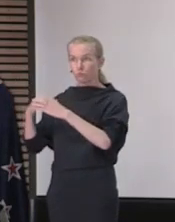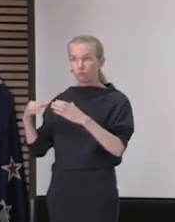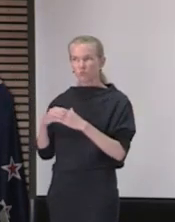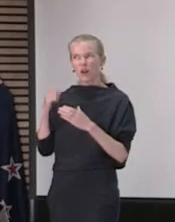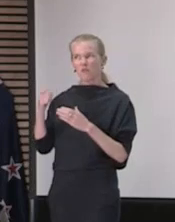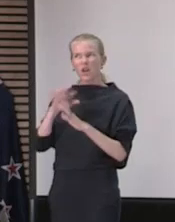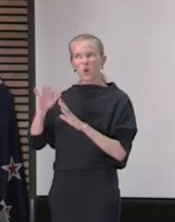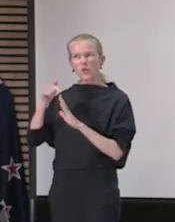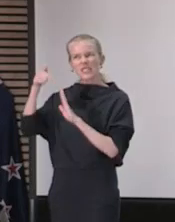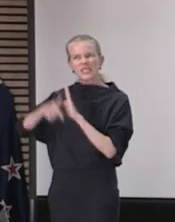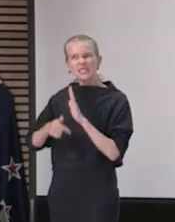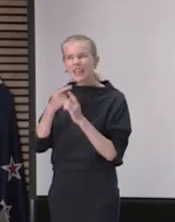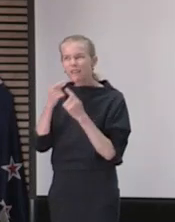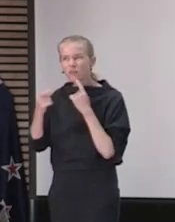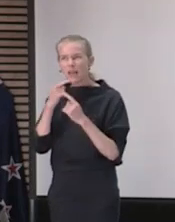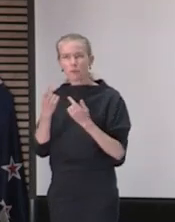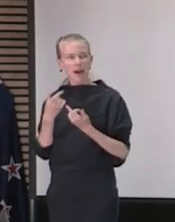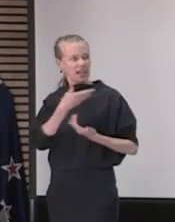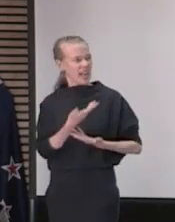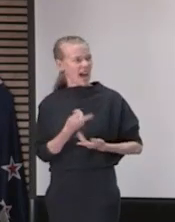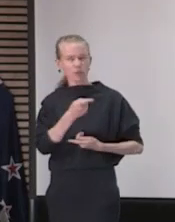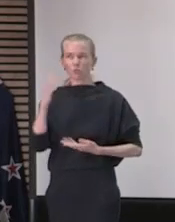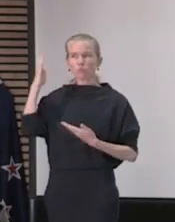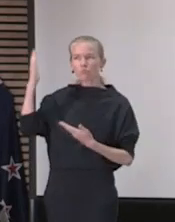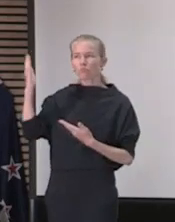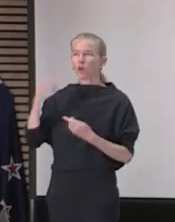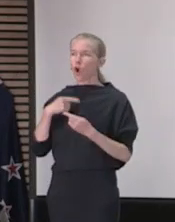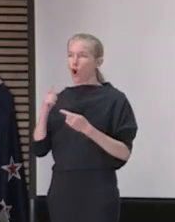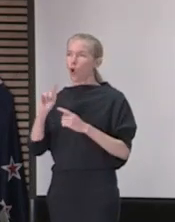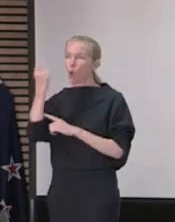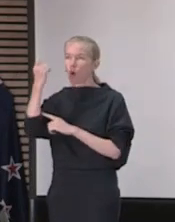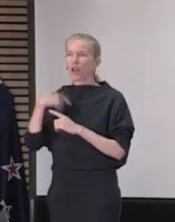Why isthere a dissimilarity there?Why do you give more detailhere and not on the website?